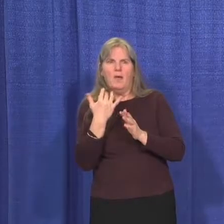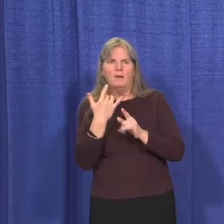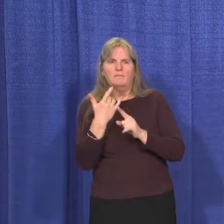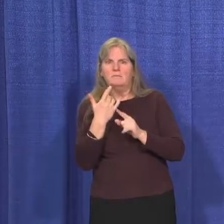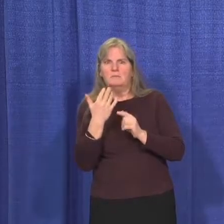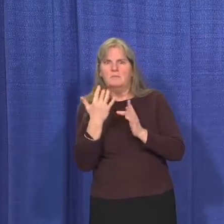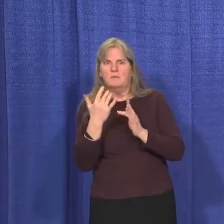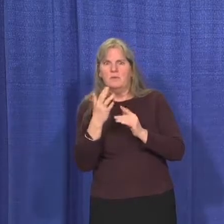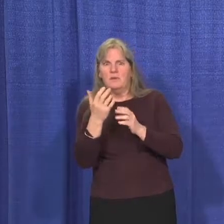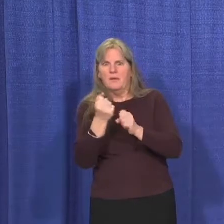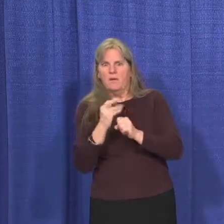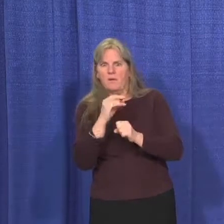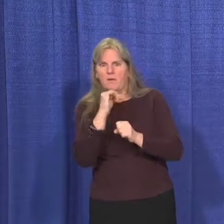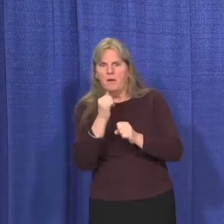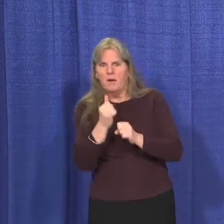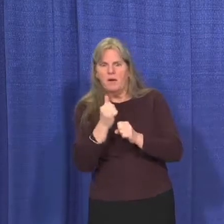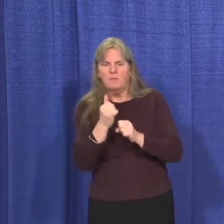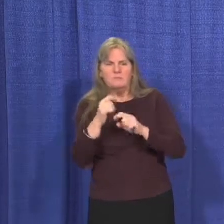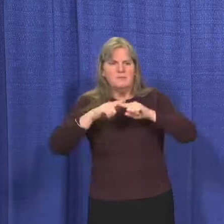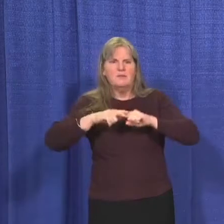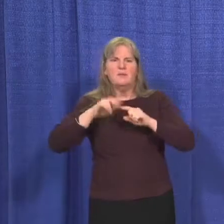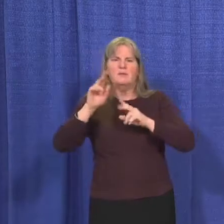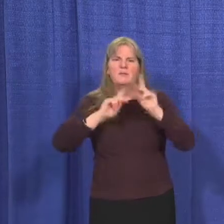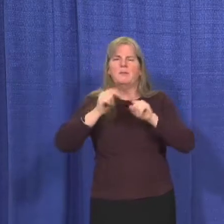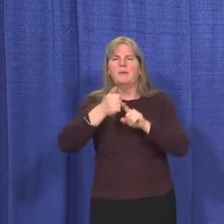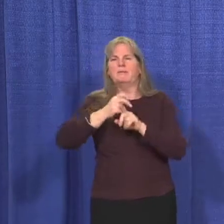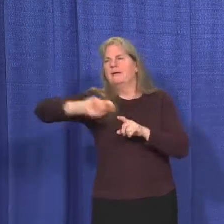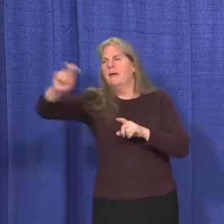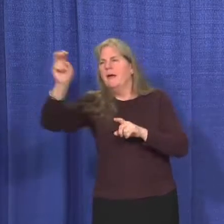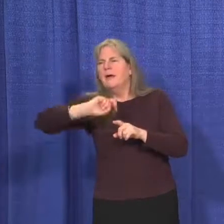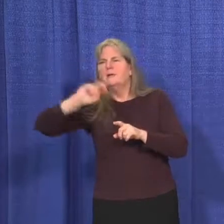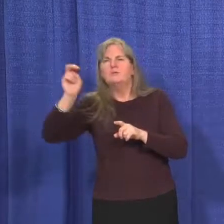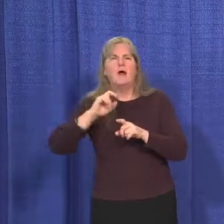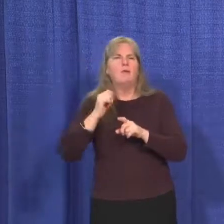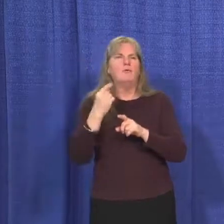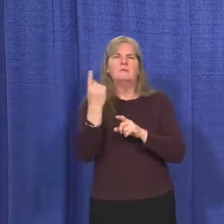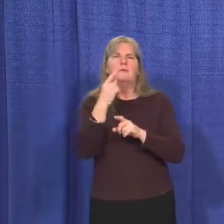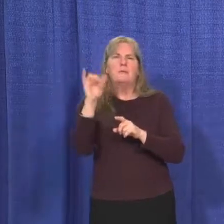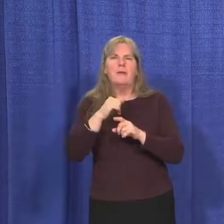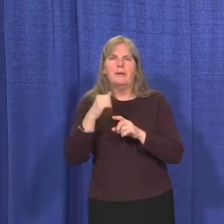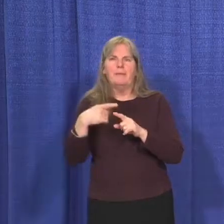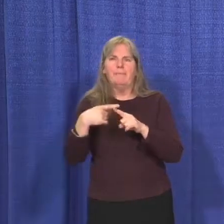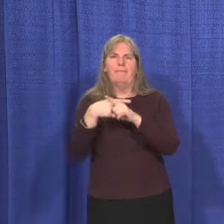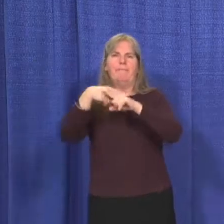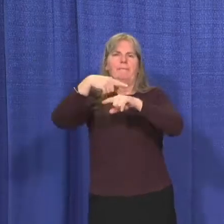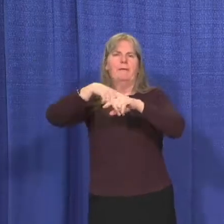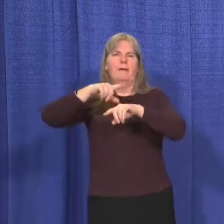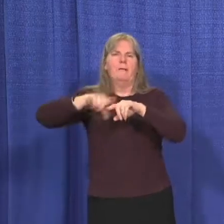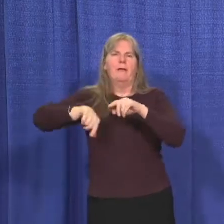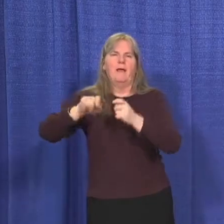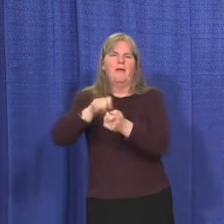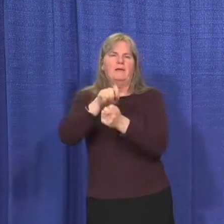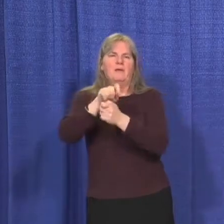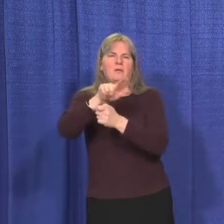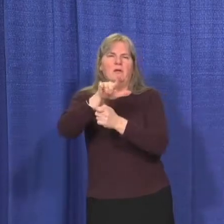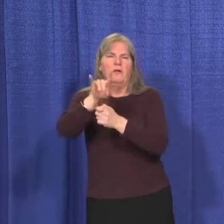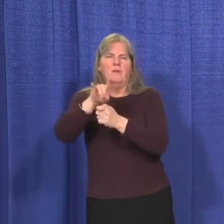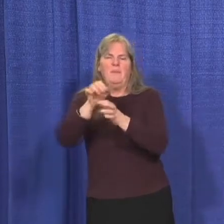rather than waiting for an uncertain second dose because of people's travel itineraries or circumstances like that.